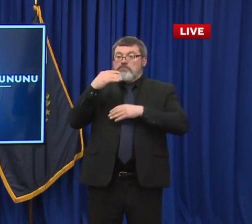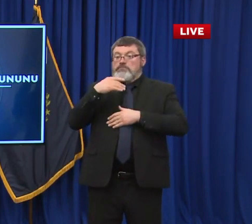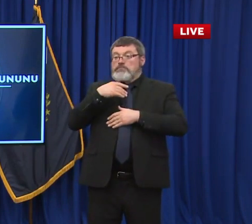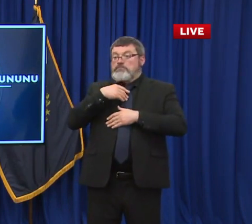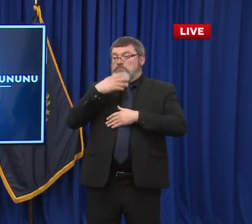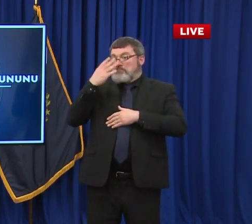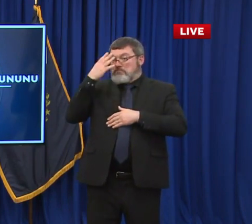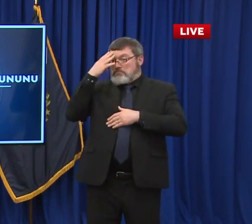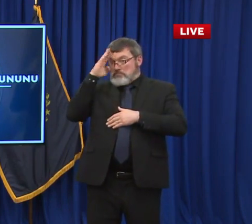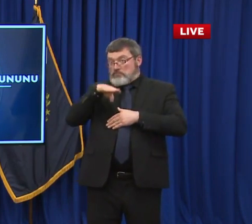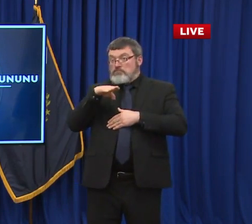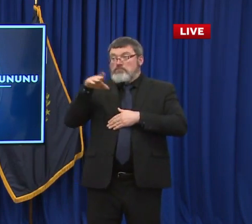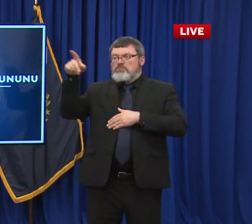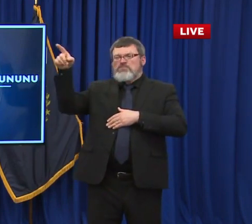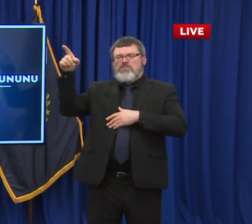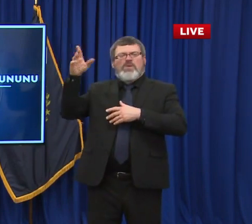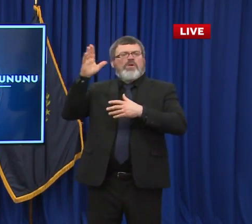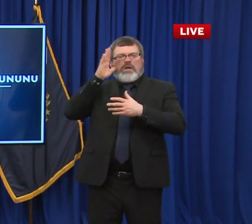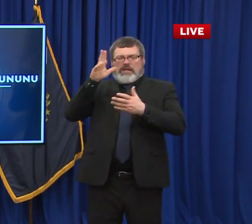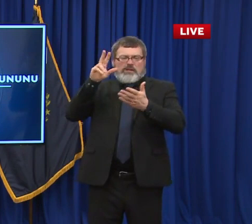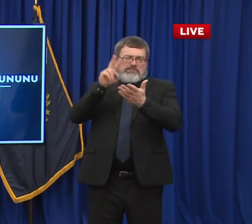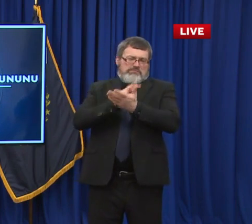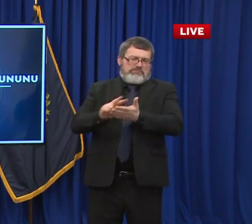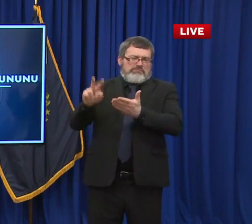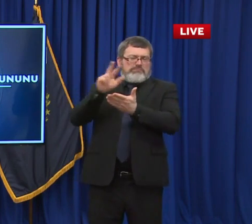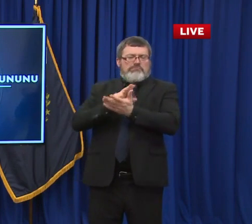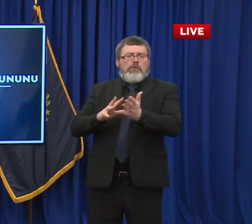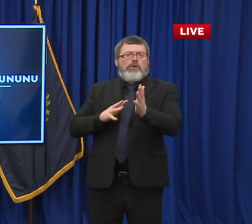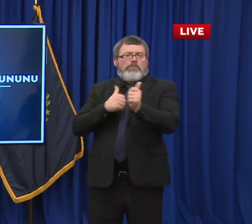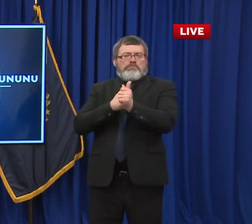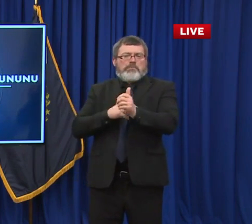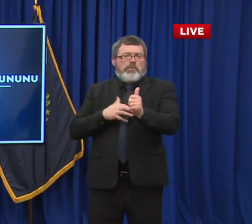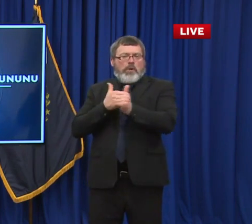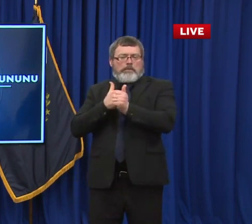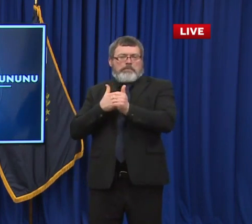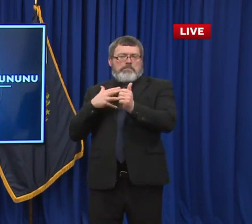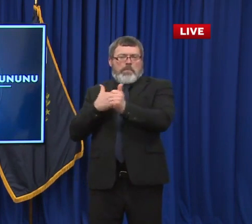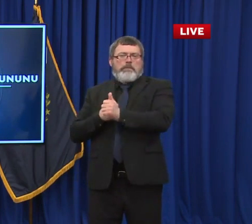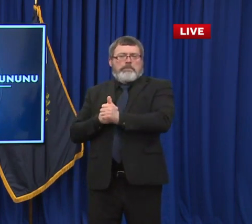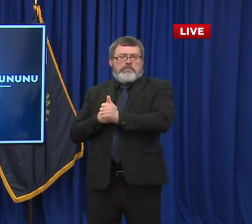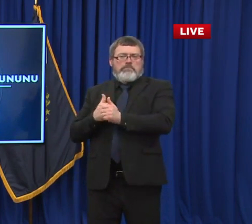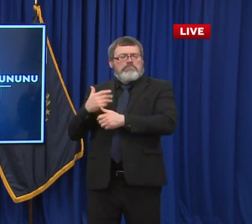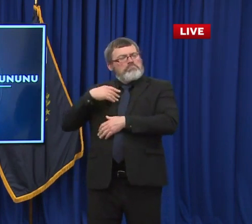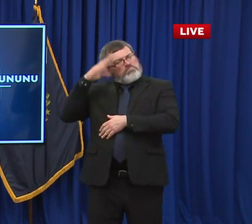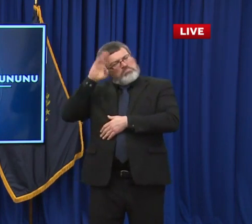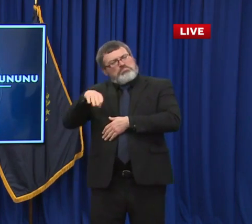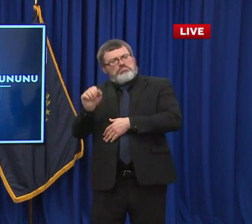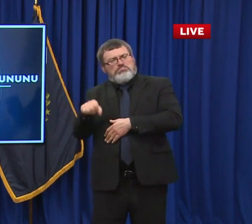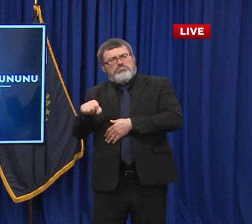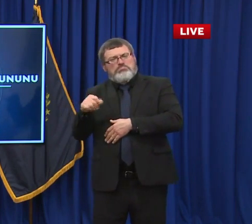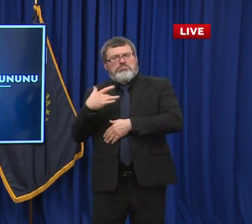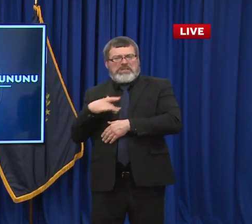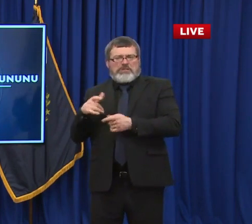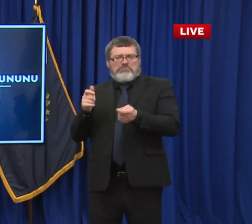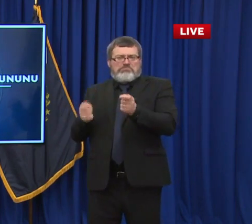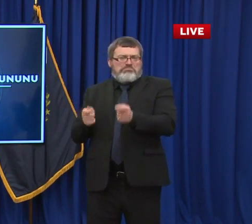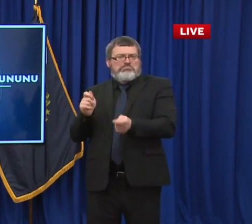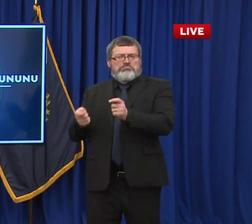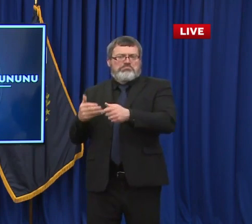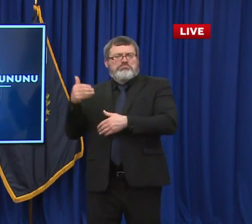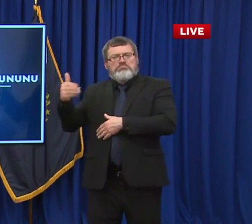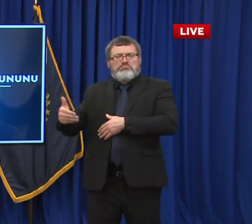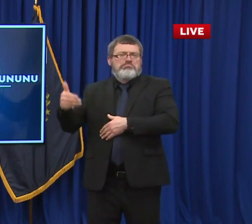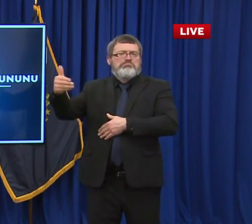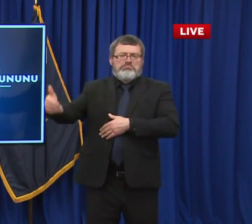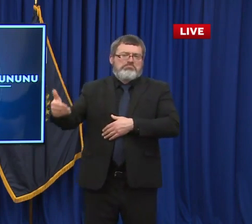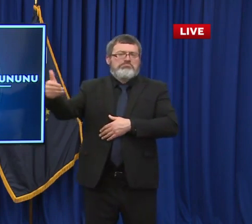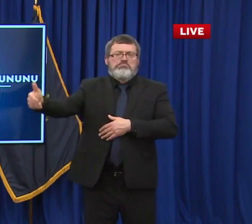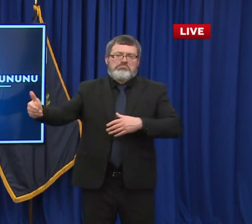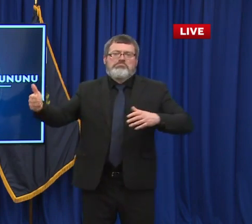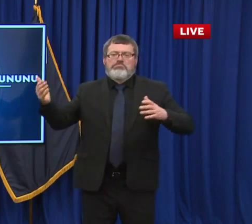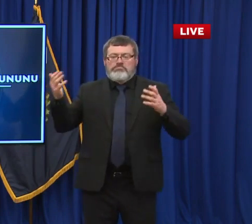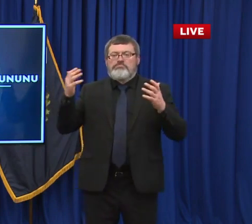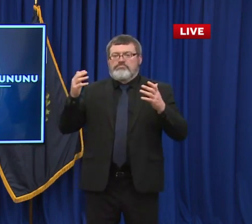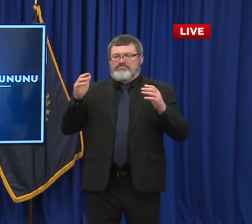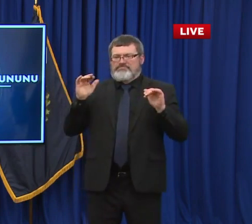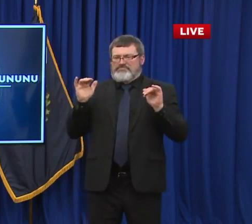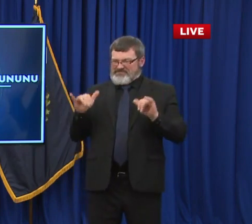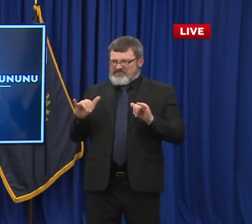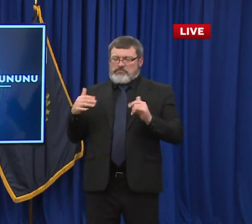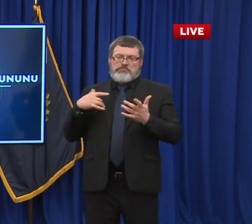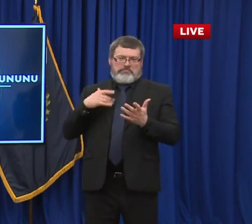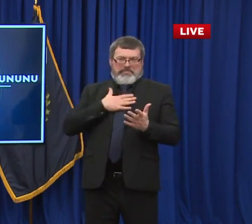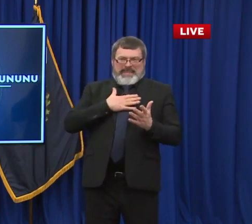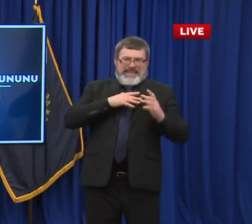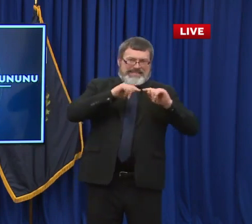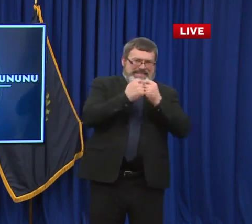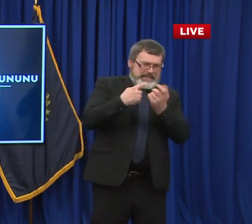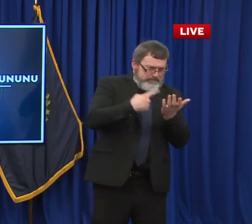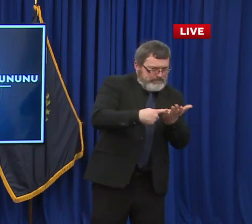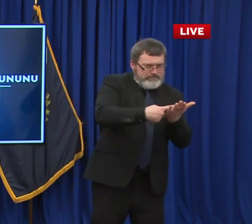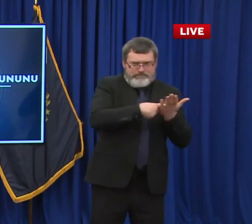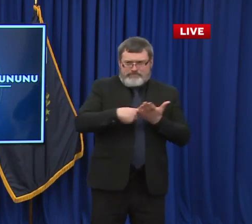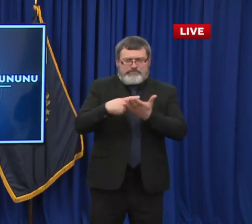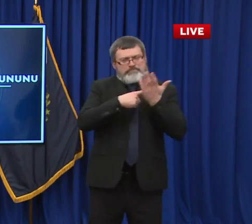WE HAVE ACTUALLY BEEN DISCUSSING -- WE HAVE BEEN AWARE OF THIS GUIDANCE WERE A WEEK OR TWO, A LITTLE OVER A WEEK, SO PUBLIC HEALTH AGENCIES AROUND THE COUNTRY HAVE BEEN DISCUSSING